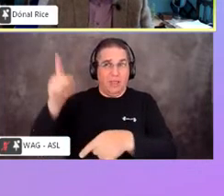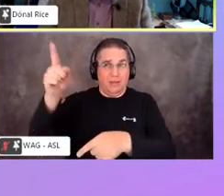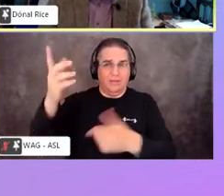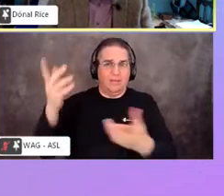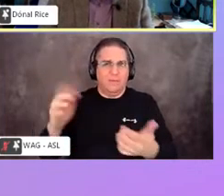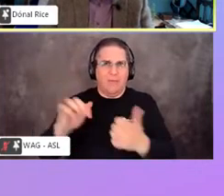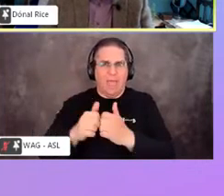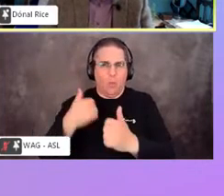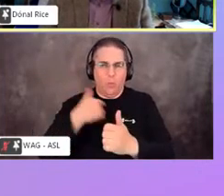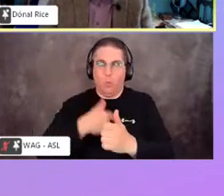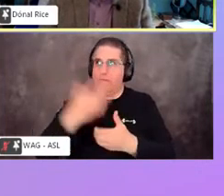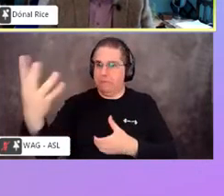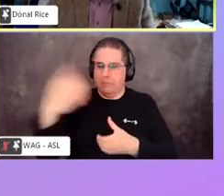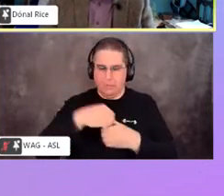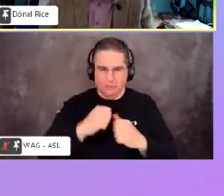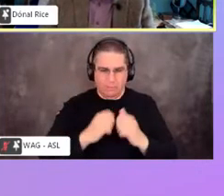So with us